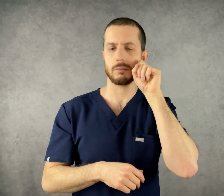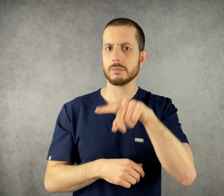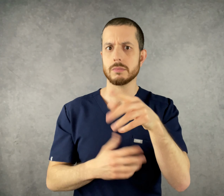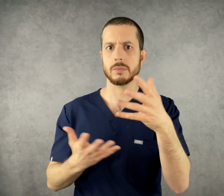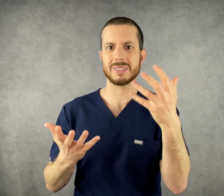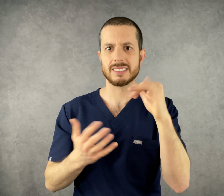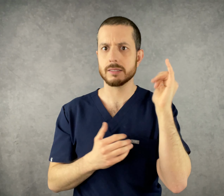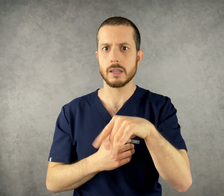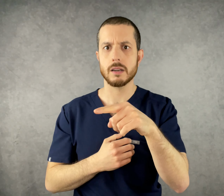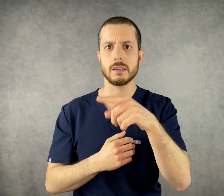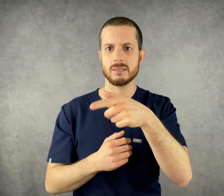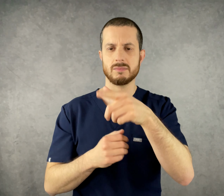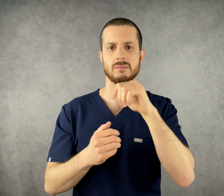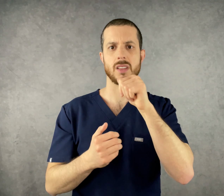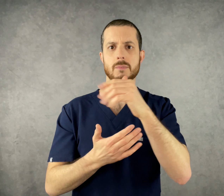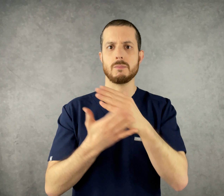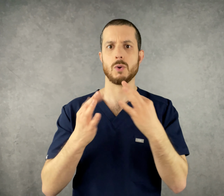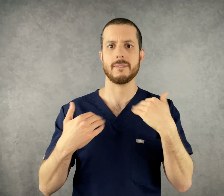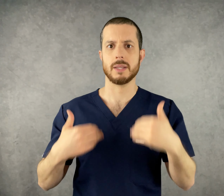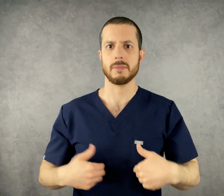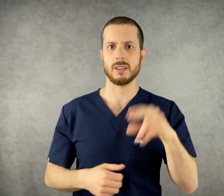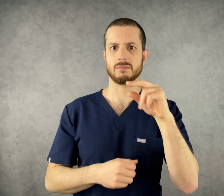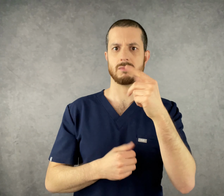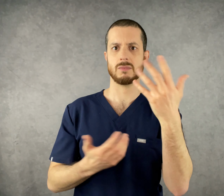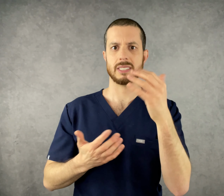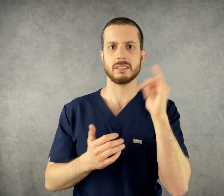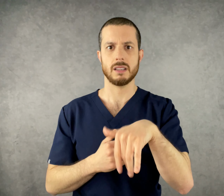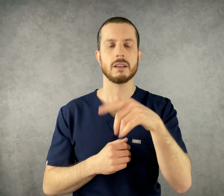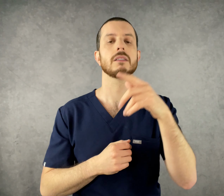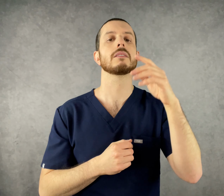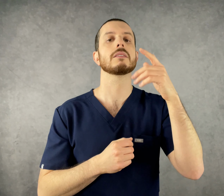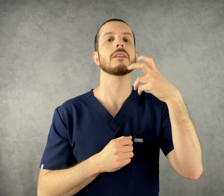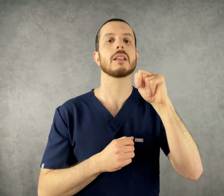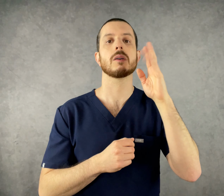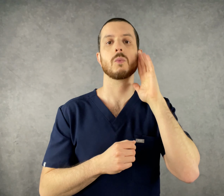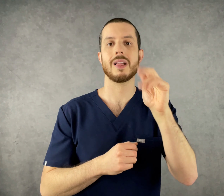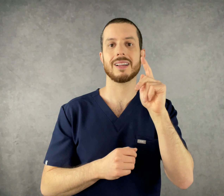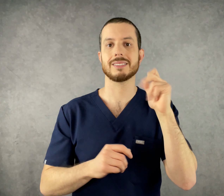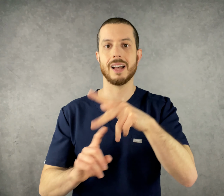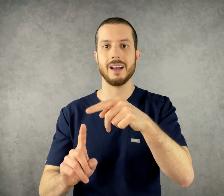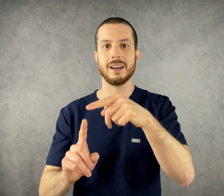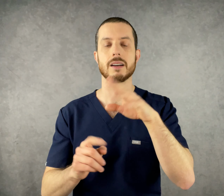and identify it as a foreign object. Immune cells will attack it,